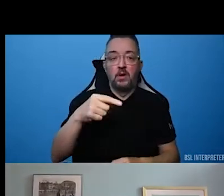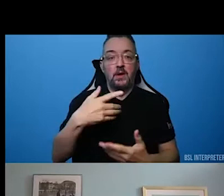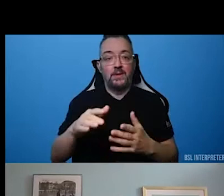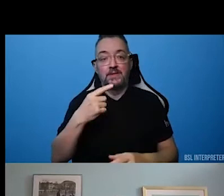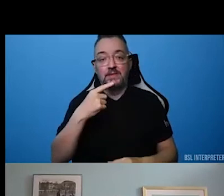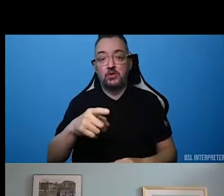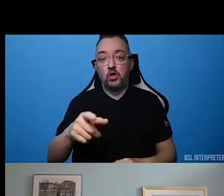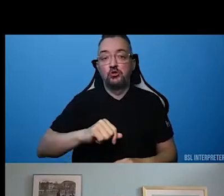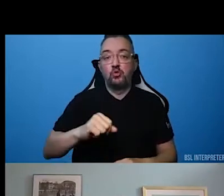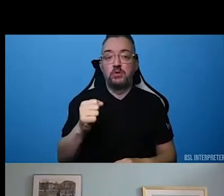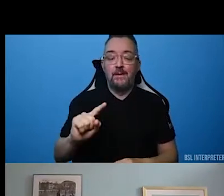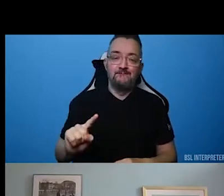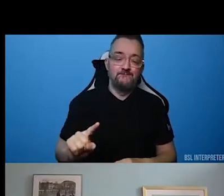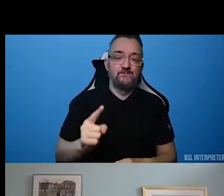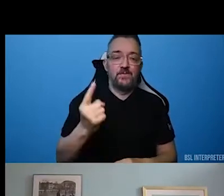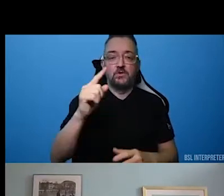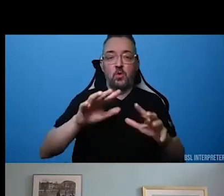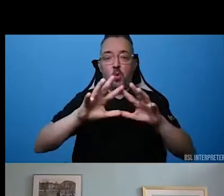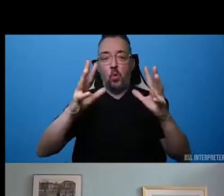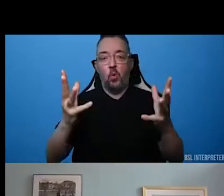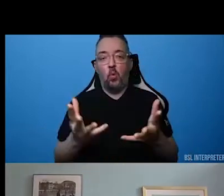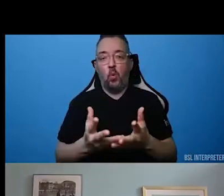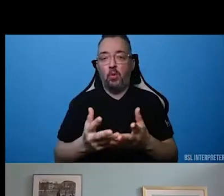Scotland's first global enterprise.